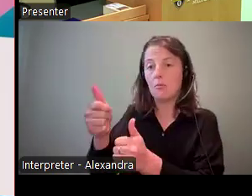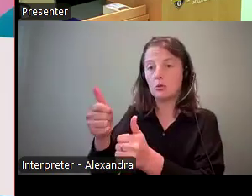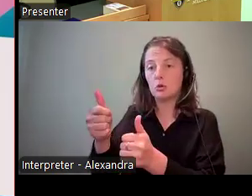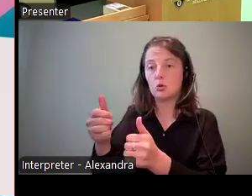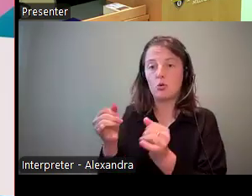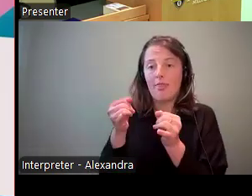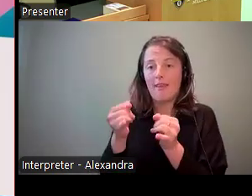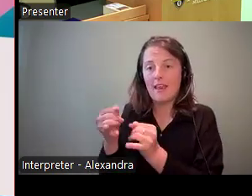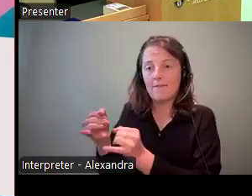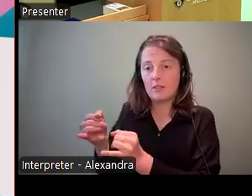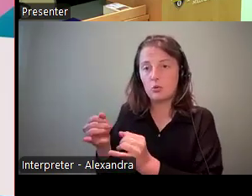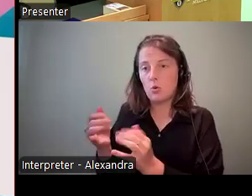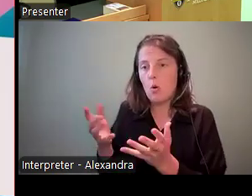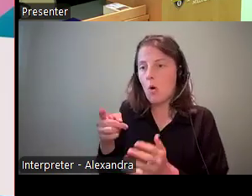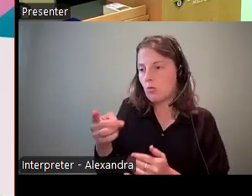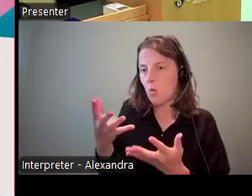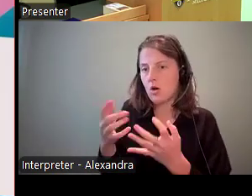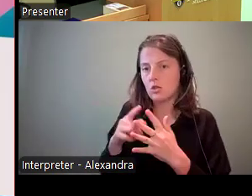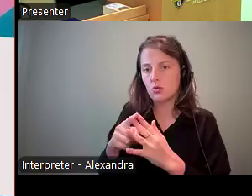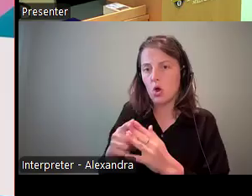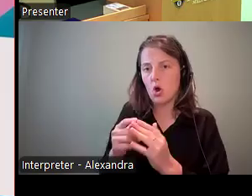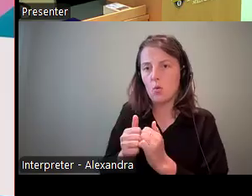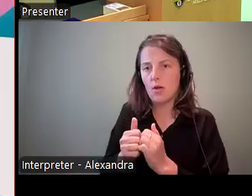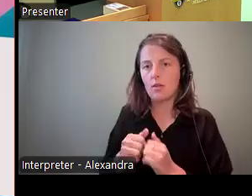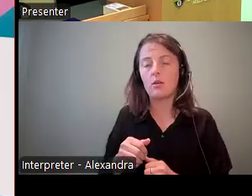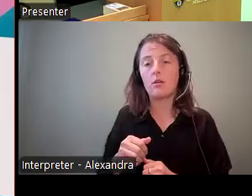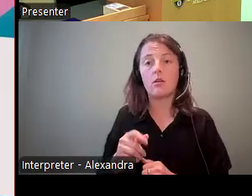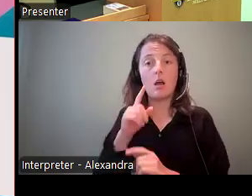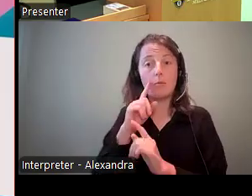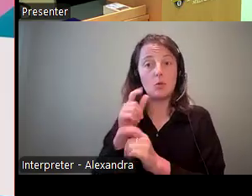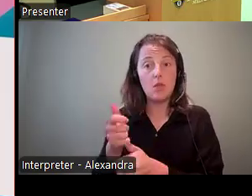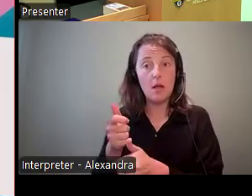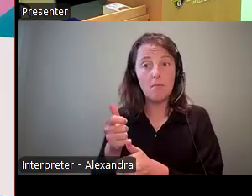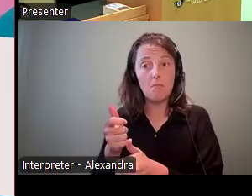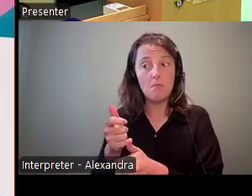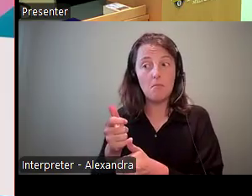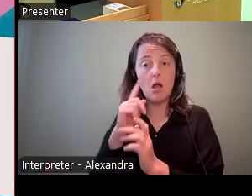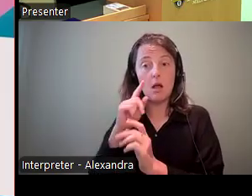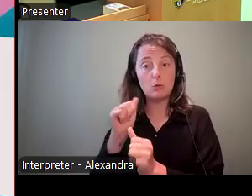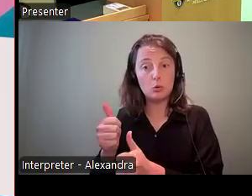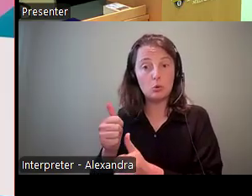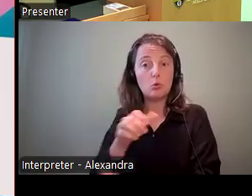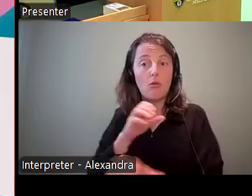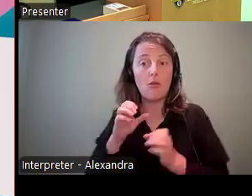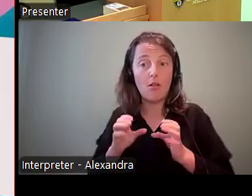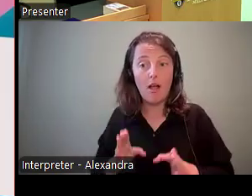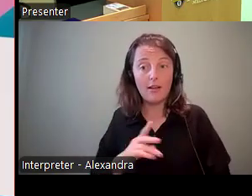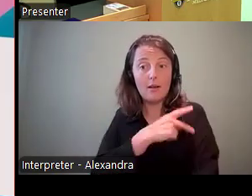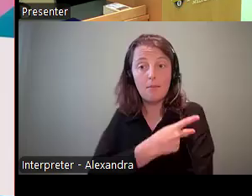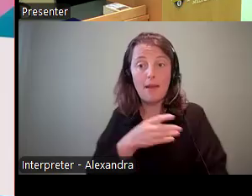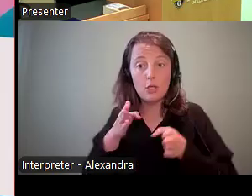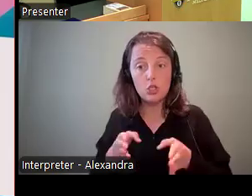they would want to start with to leave it up to your your patient or your client uh to take the